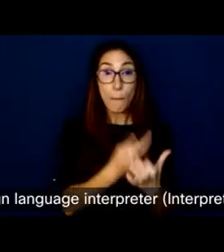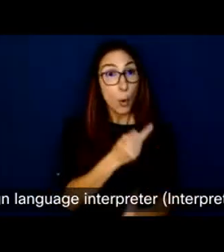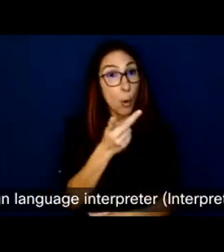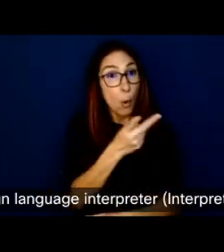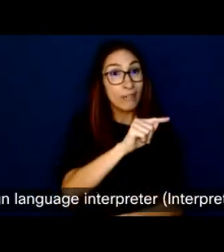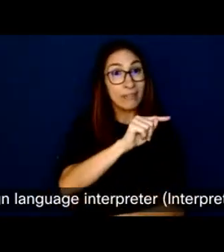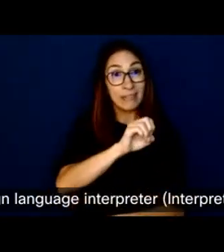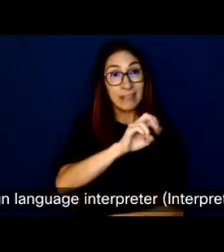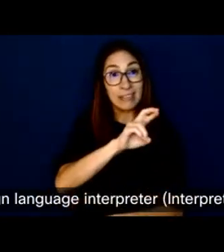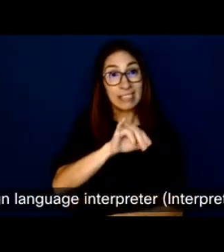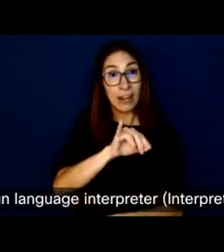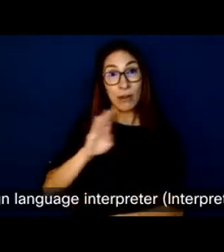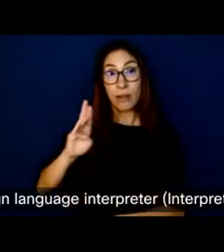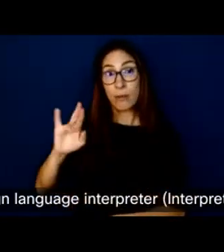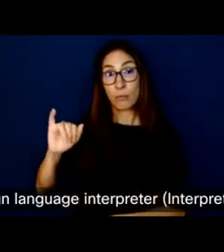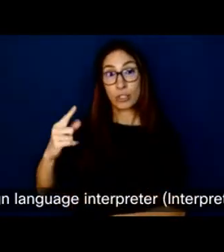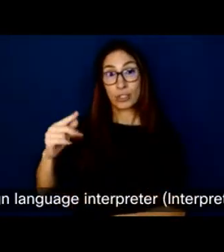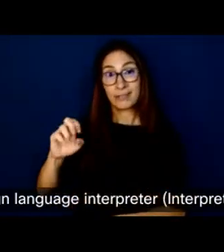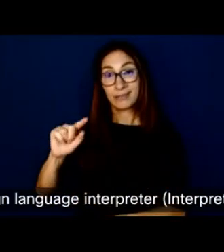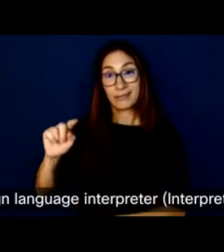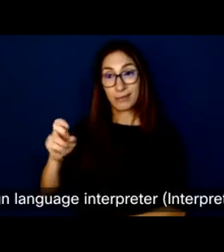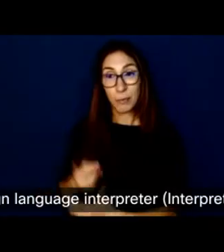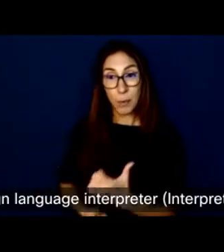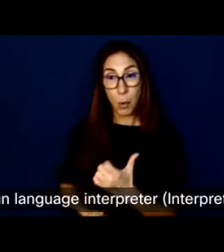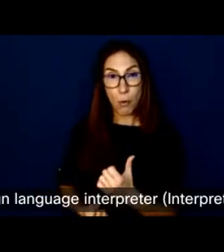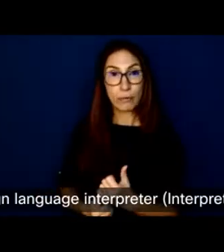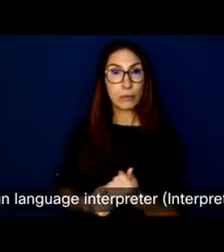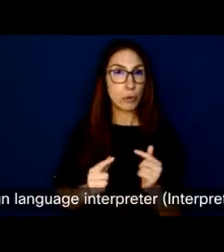take a shot at this one. Take a chance at this one. The first